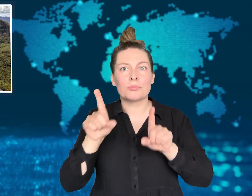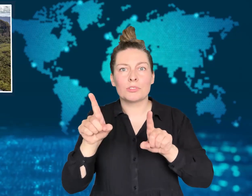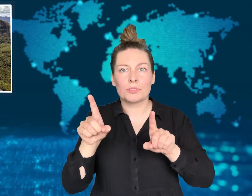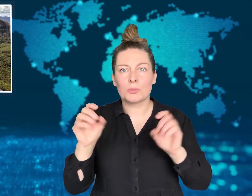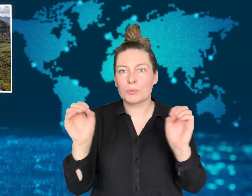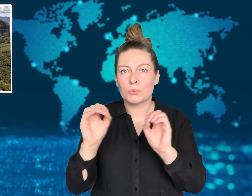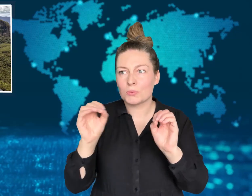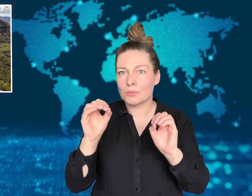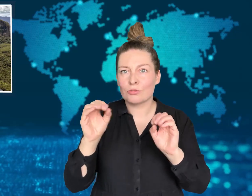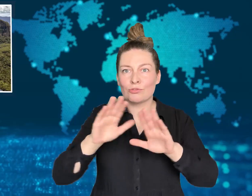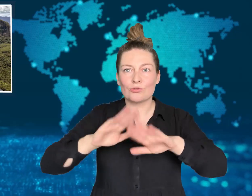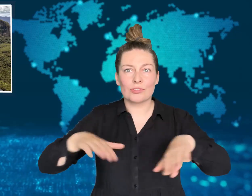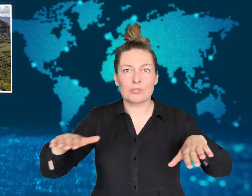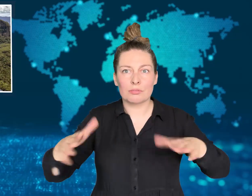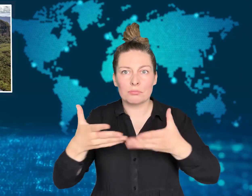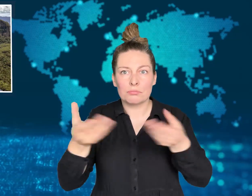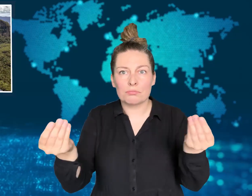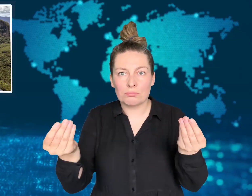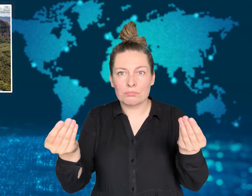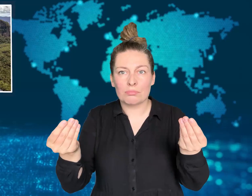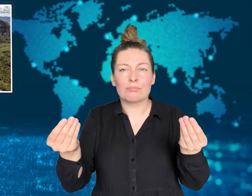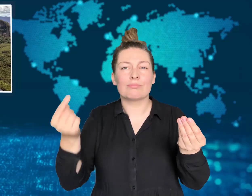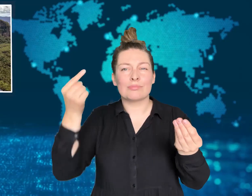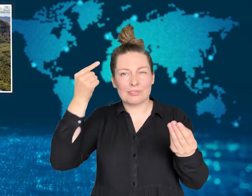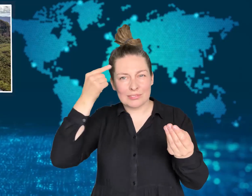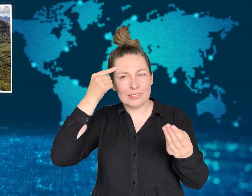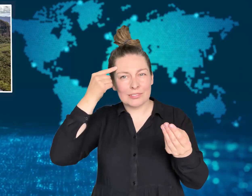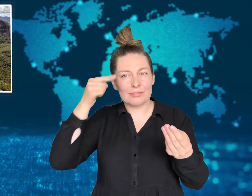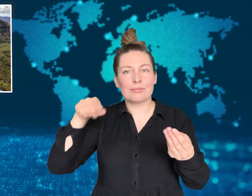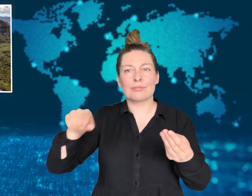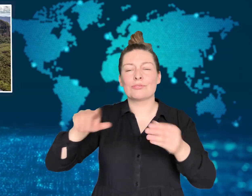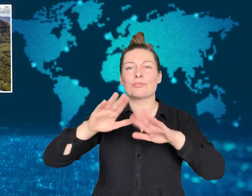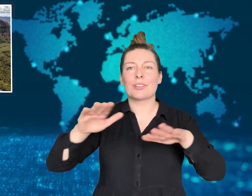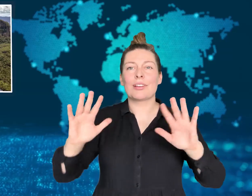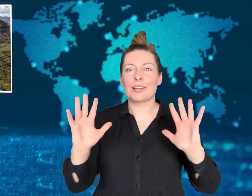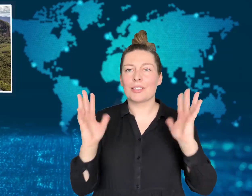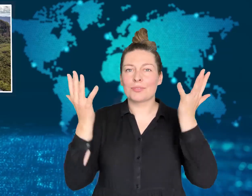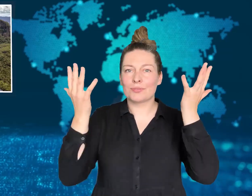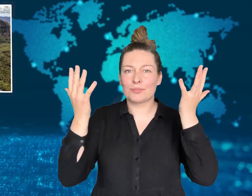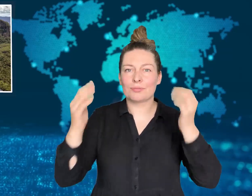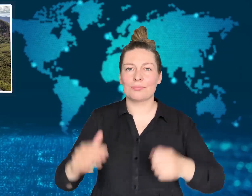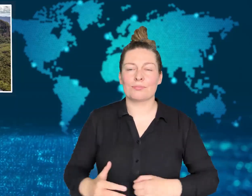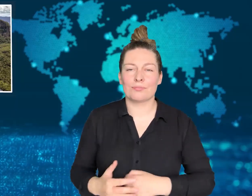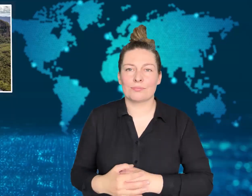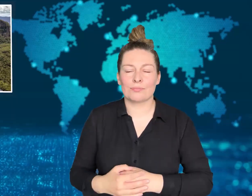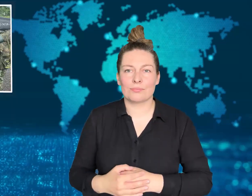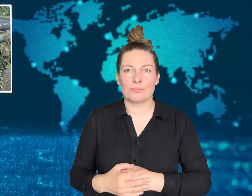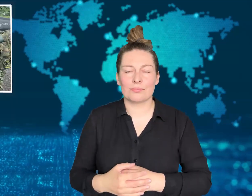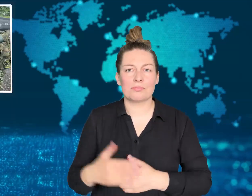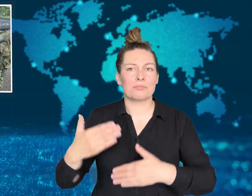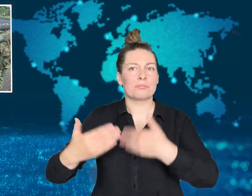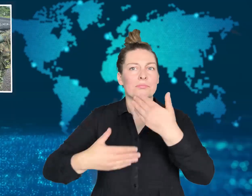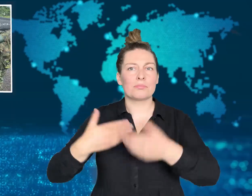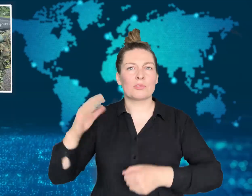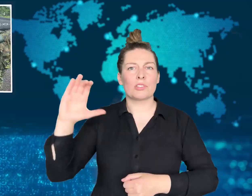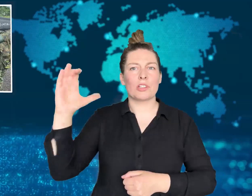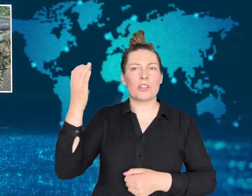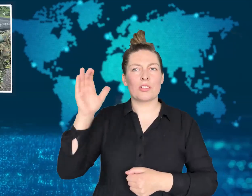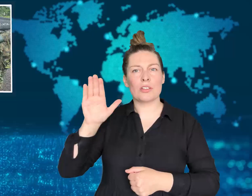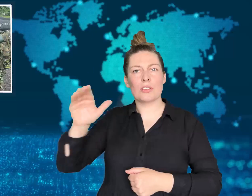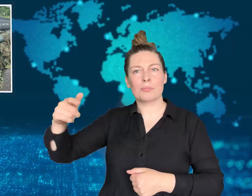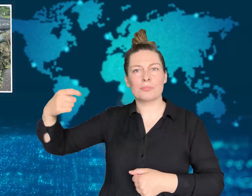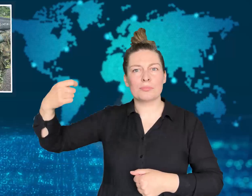there has been a dispute over the report.